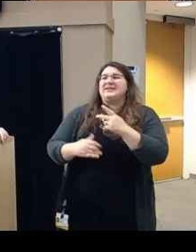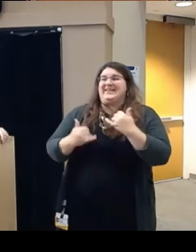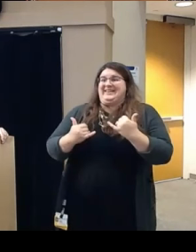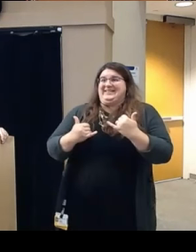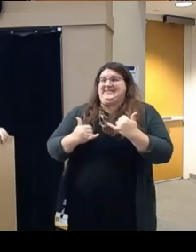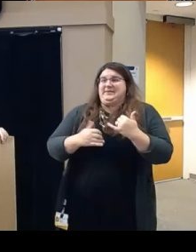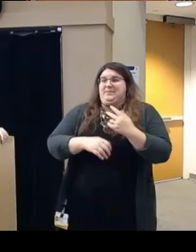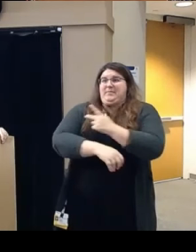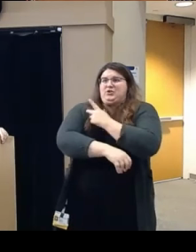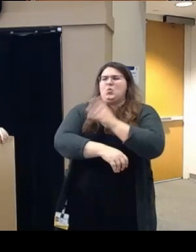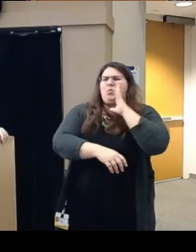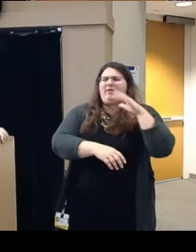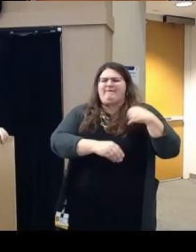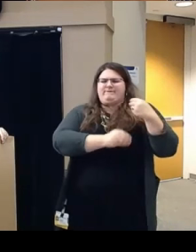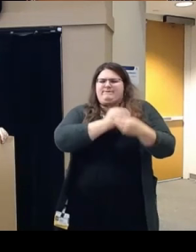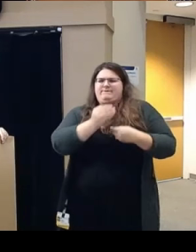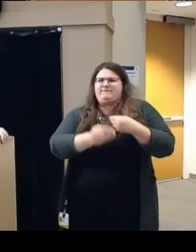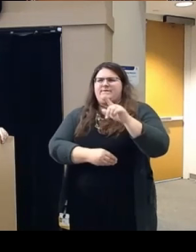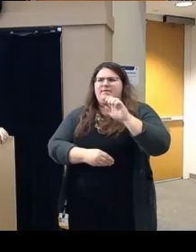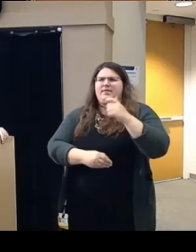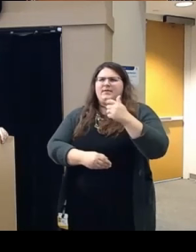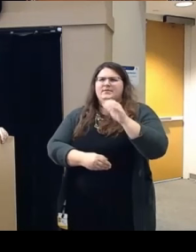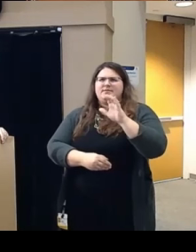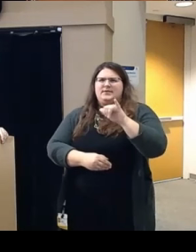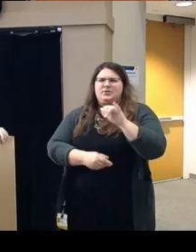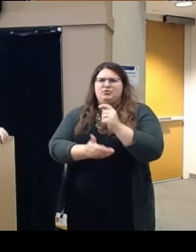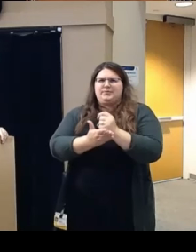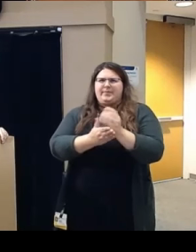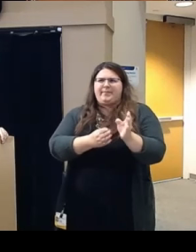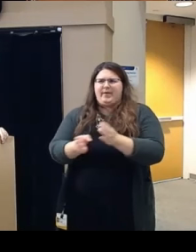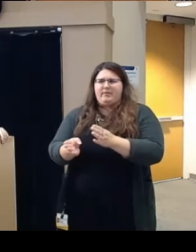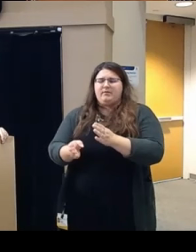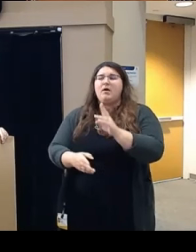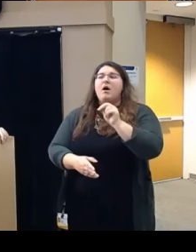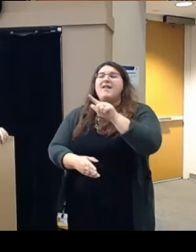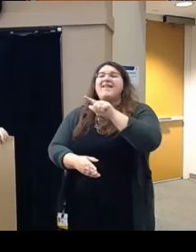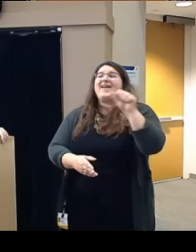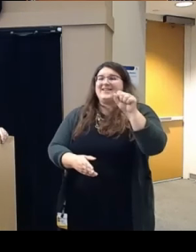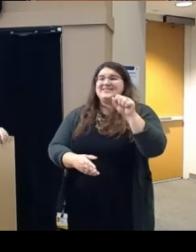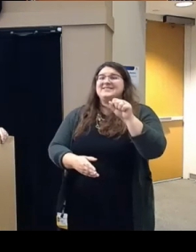Legacy treatment plan unless they're still on the unit by Monday November 27th um and at that time